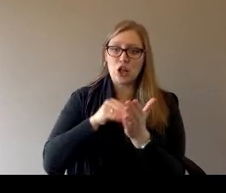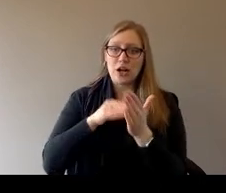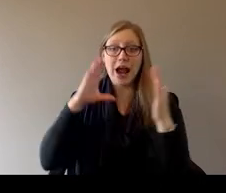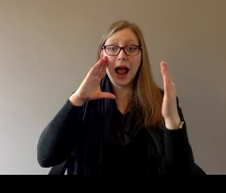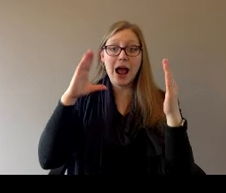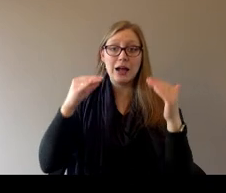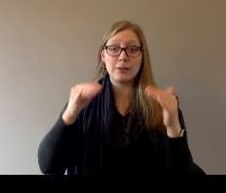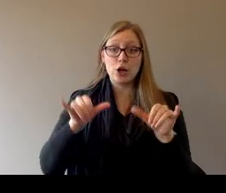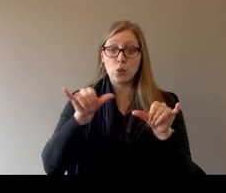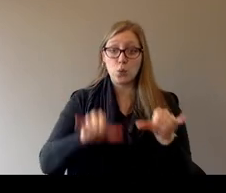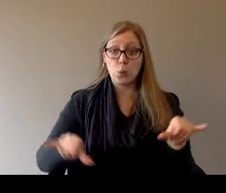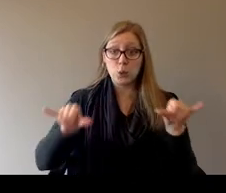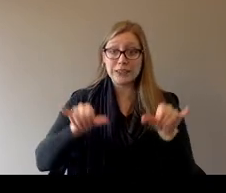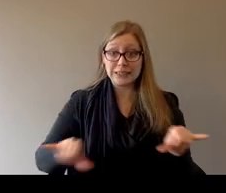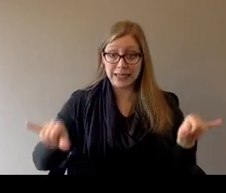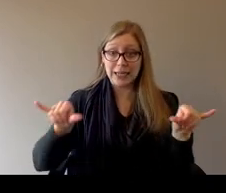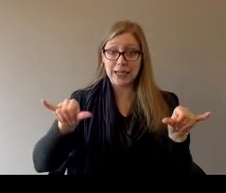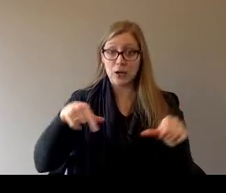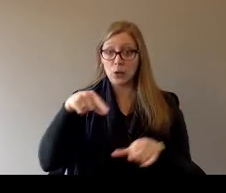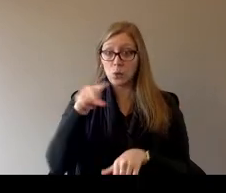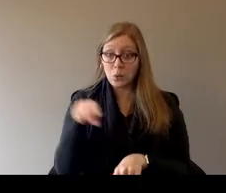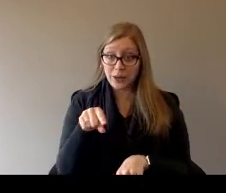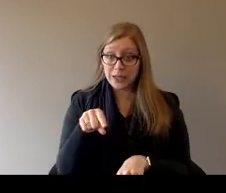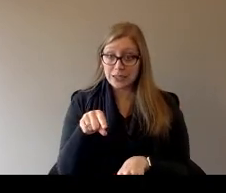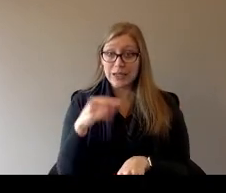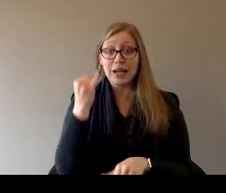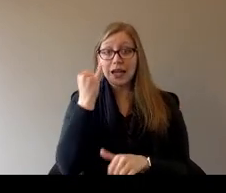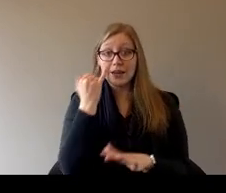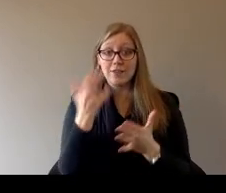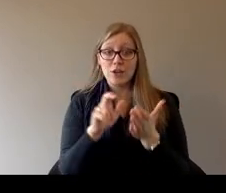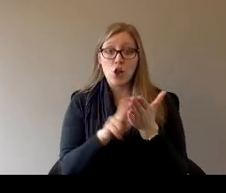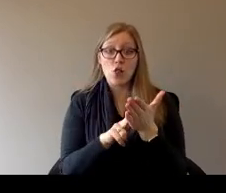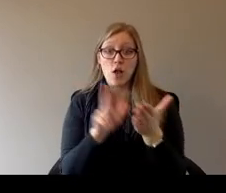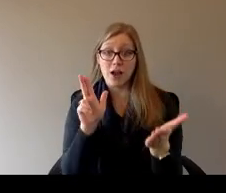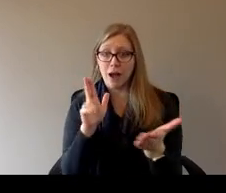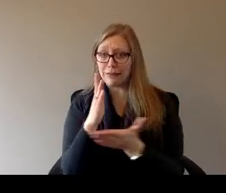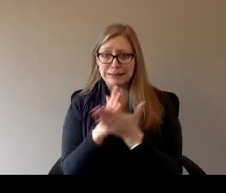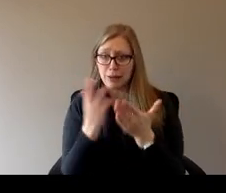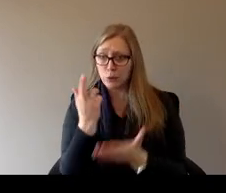But if you logged out for some reason, here are the specific steps for getting there.